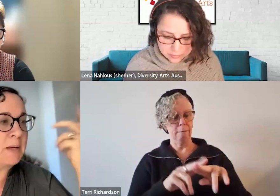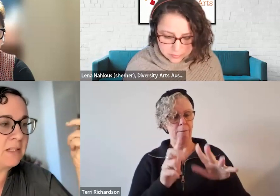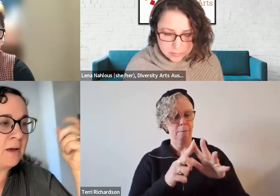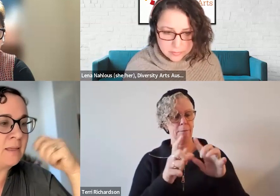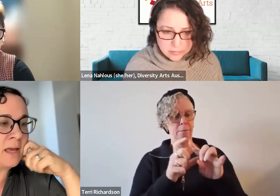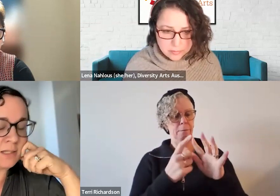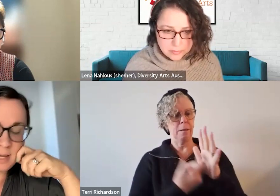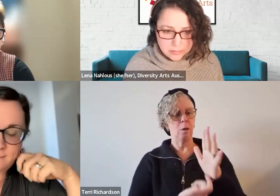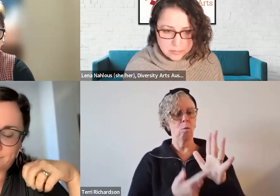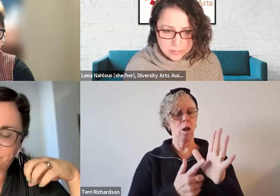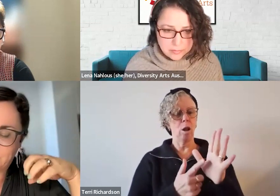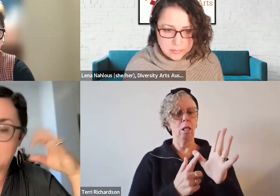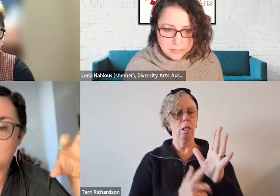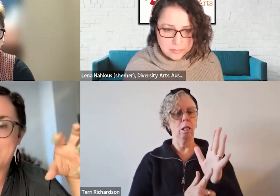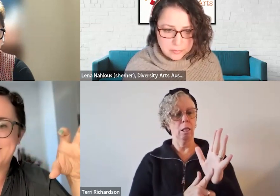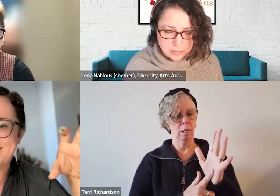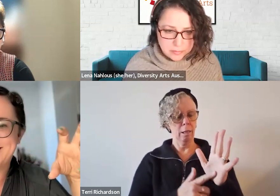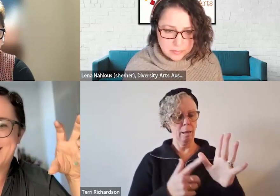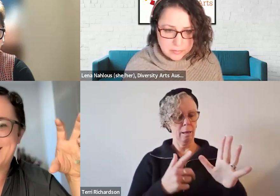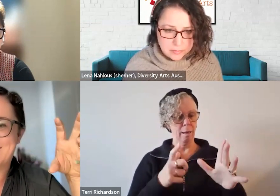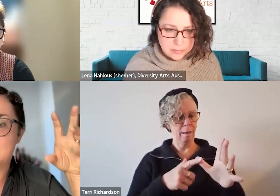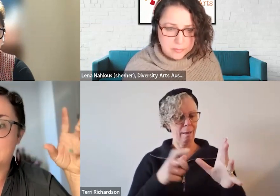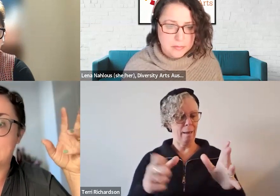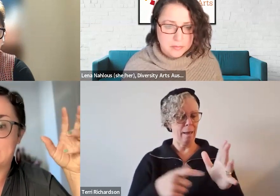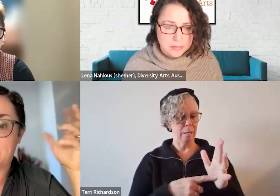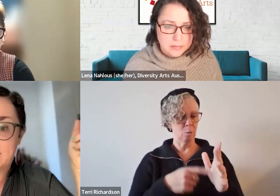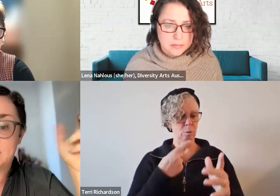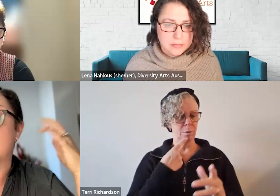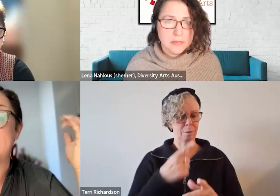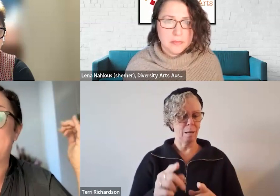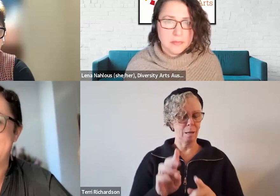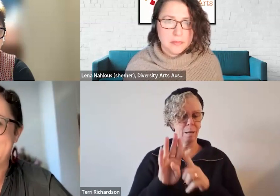that the board members shouldn't receive sitting fees,